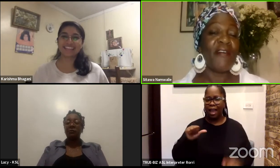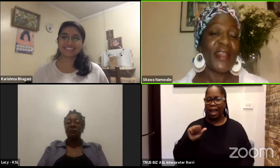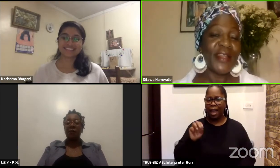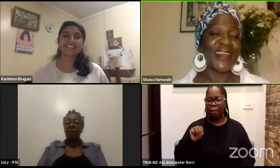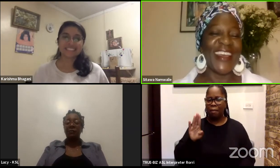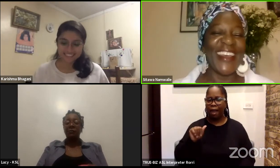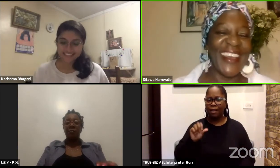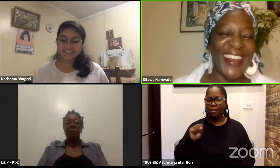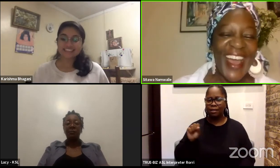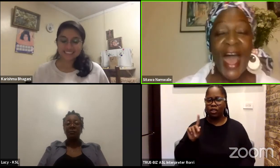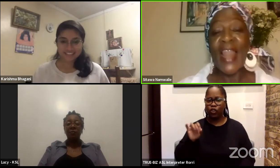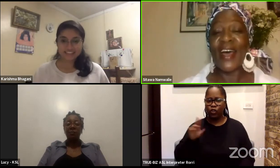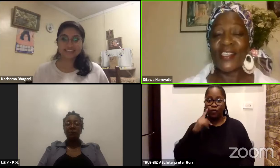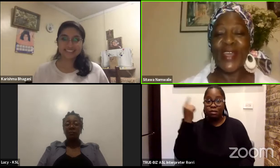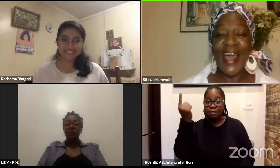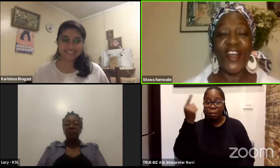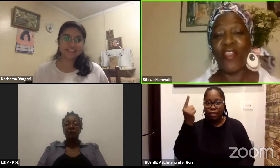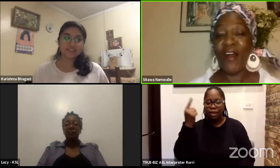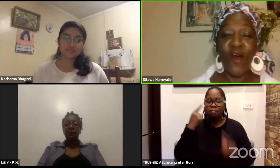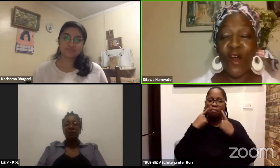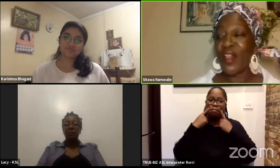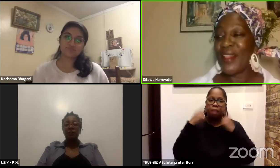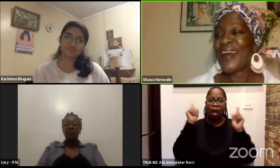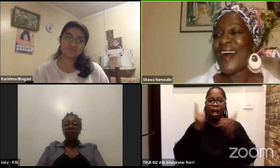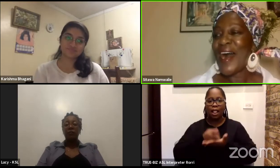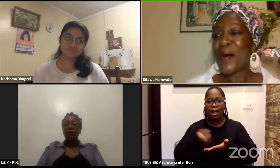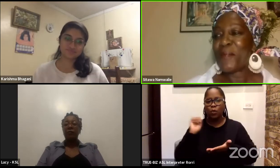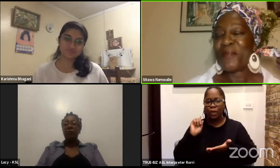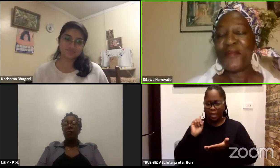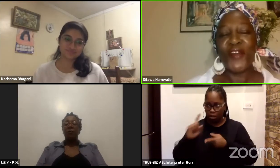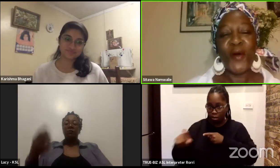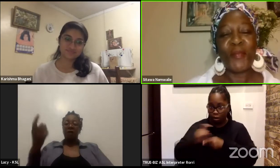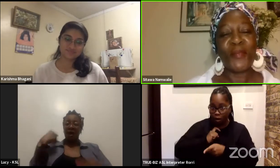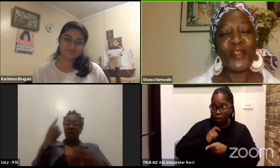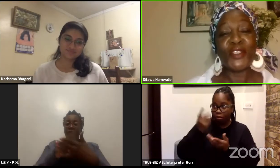and finally last week I got the call from Docubox.